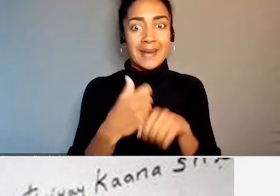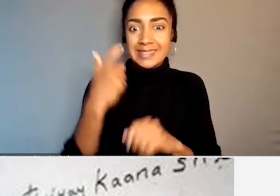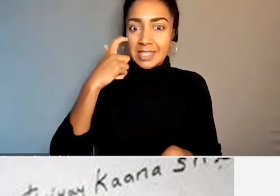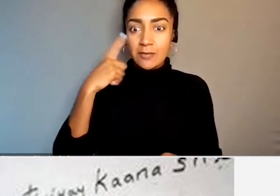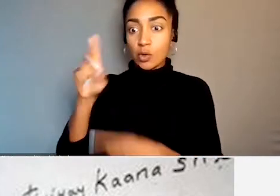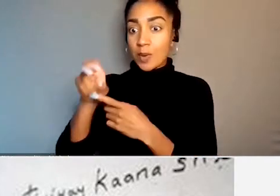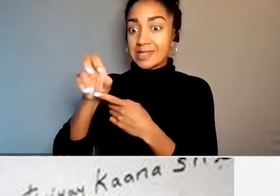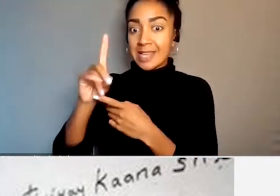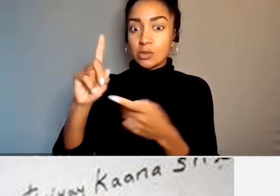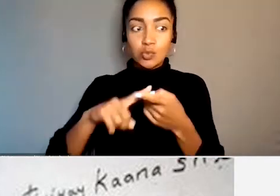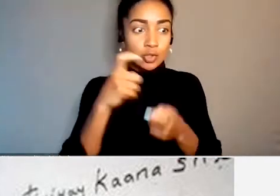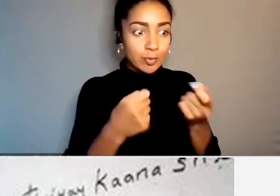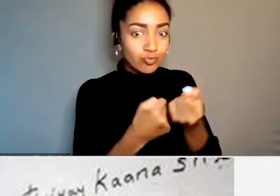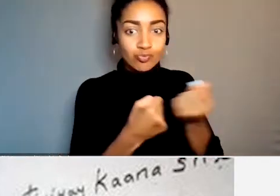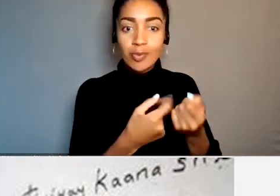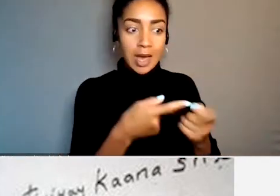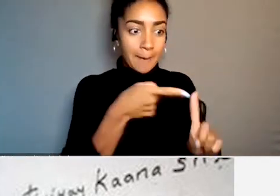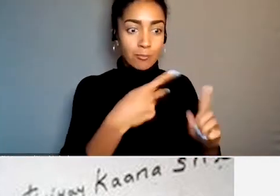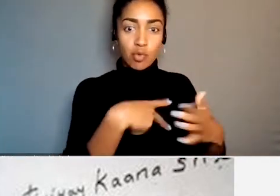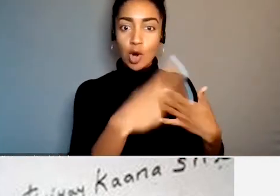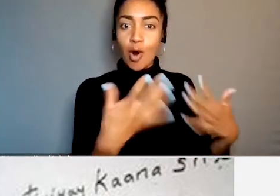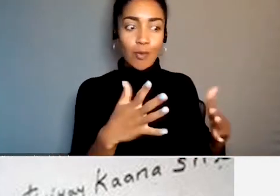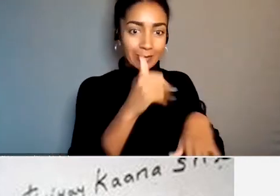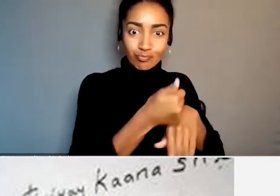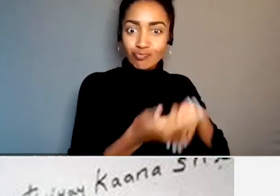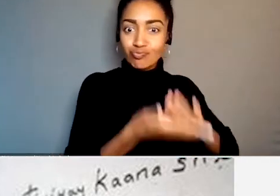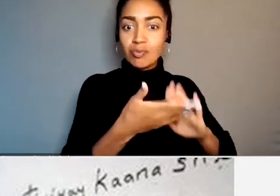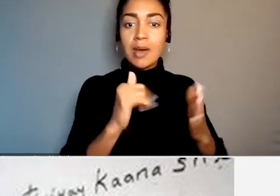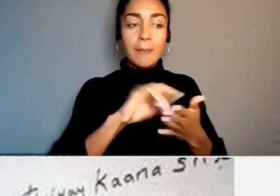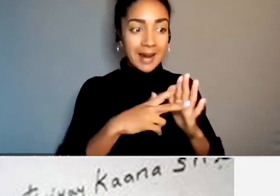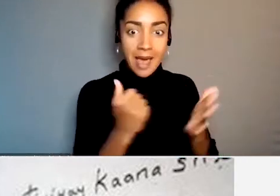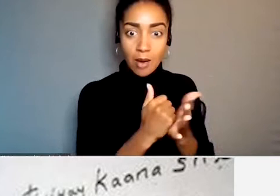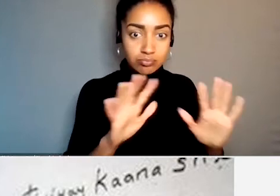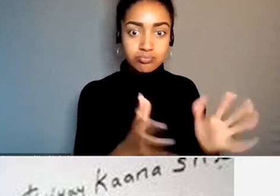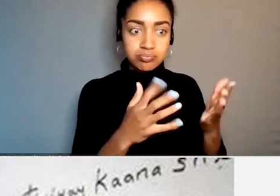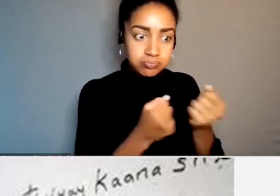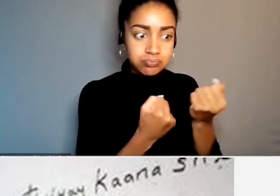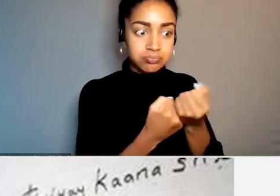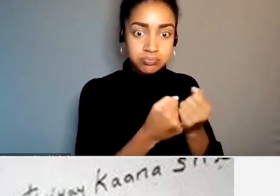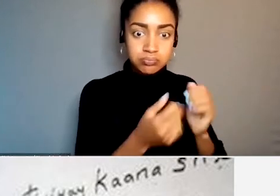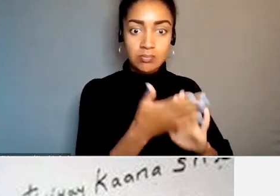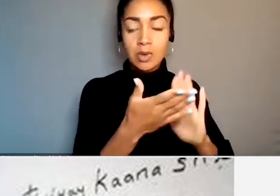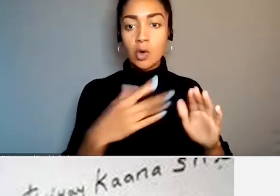It gets programming up and running more rapidly. We share overhead costs. That makes dollar sense.